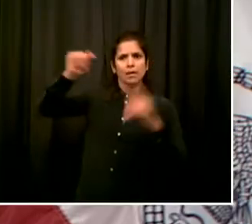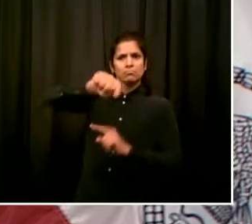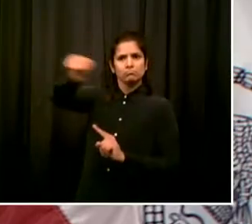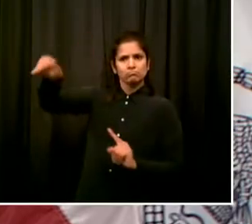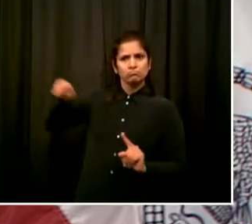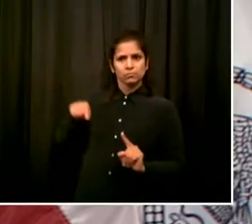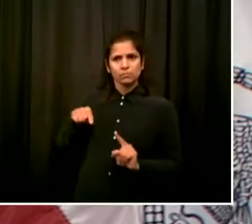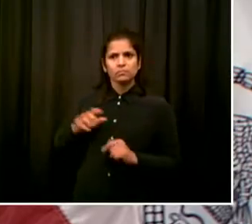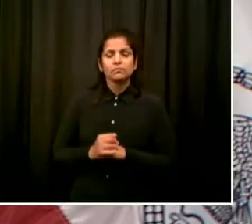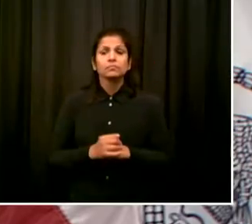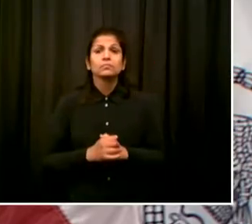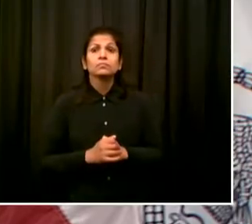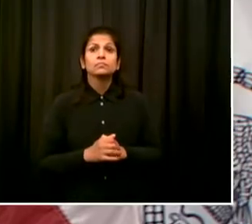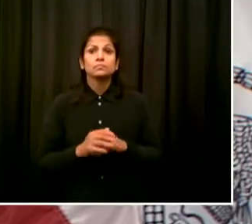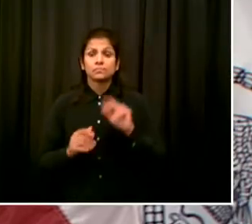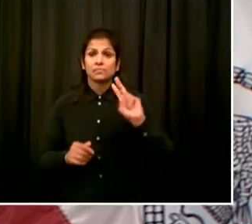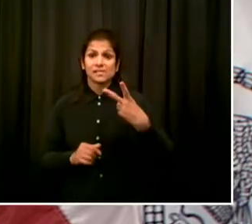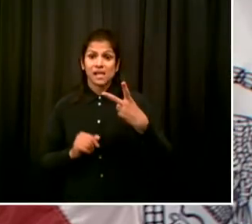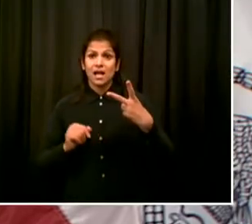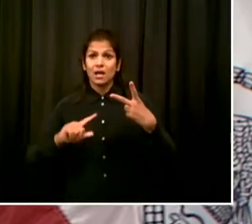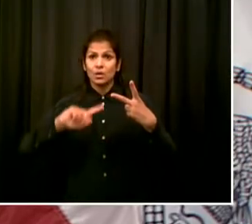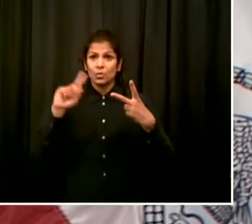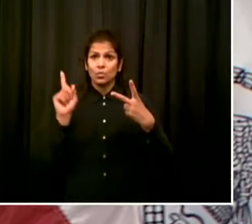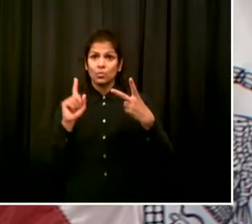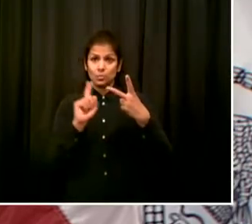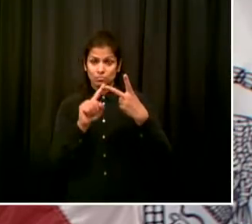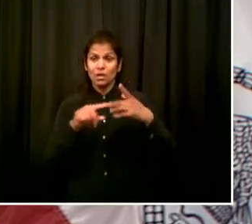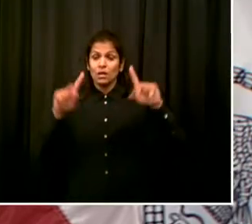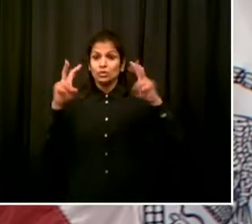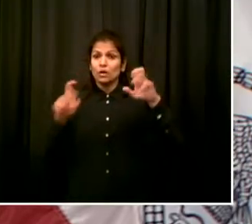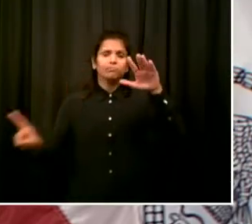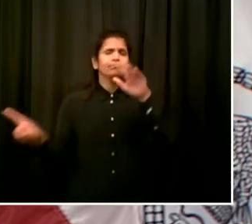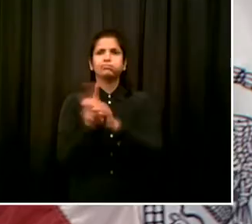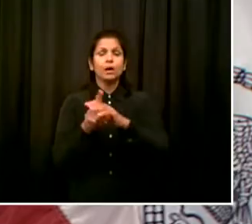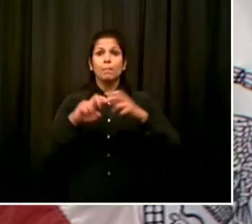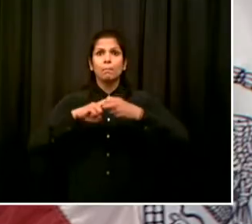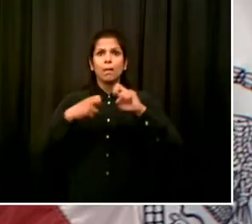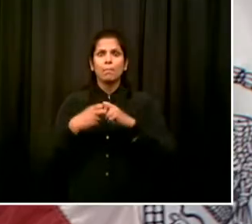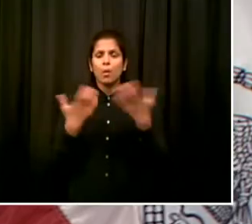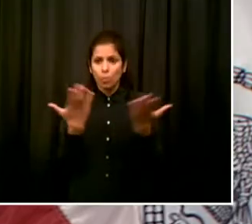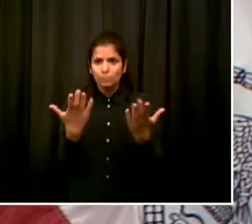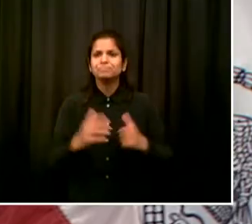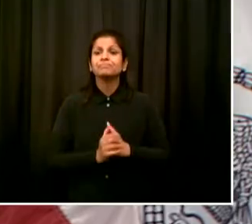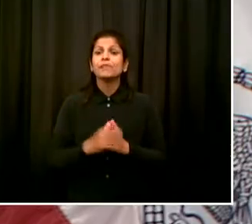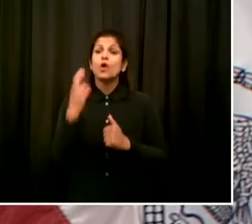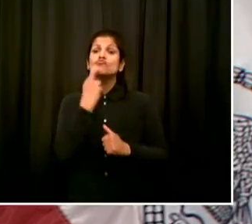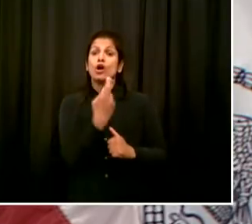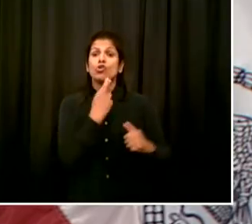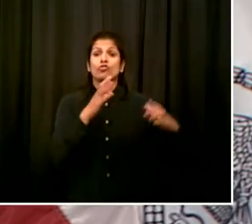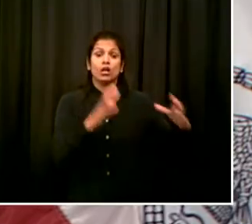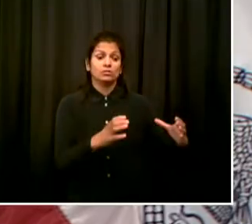WE HAVE EVIDENCE TO DO IT SAFELY. THERE IS A SEPARATE QUESTION ABOUT FOENRCG INFKORS THAT ARE